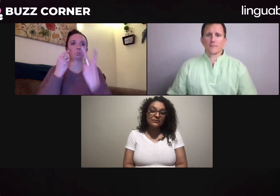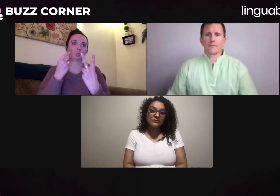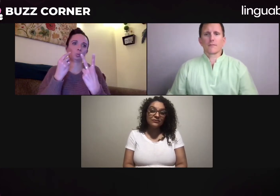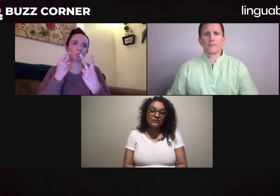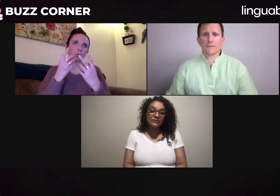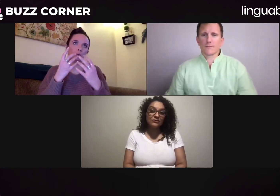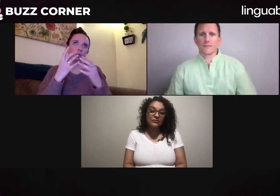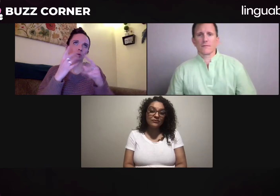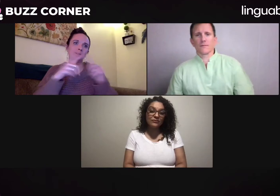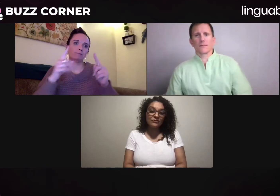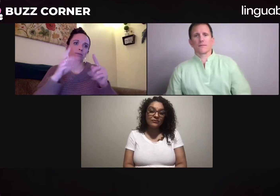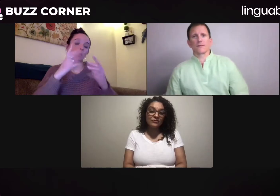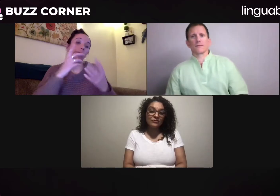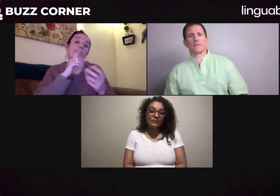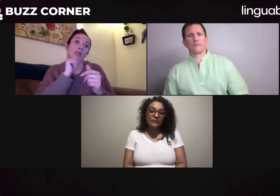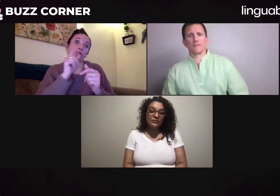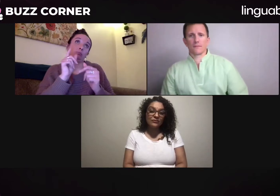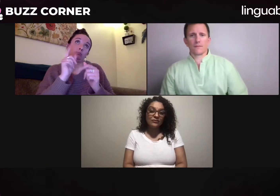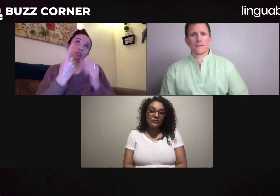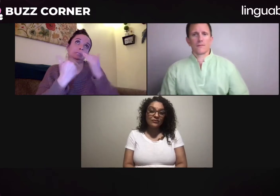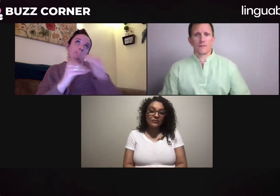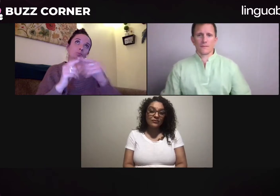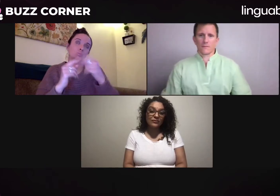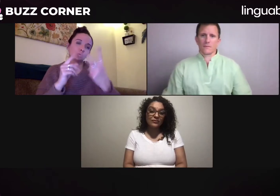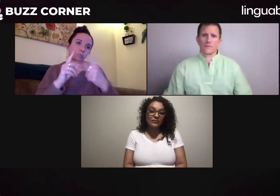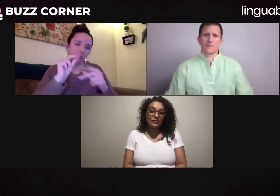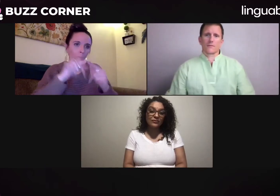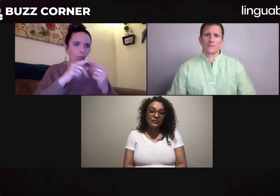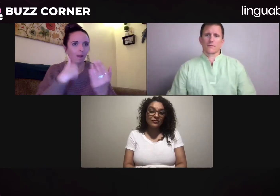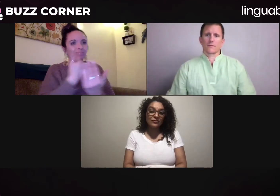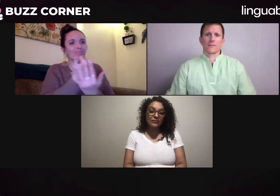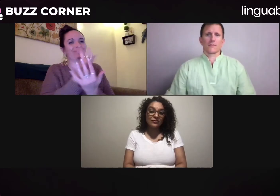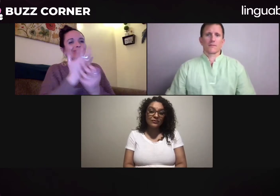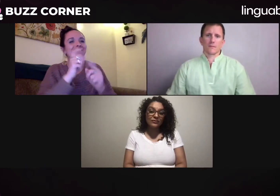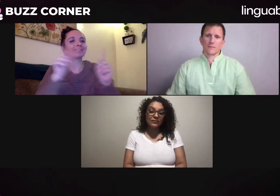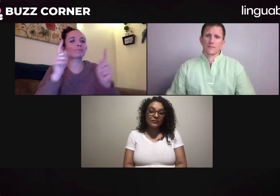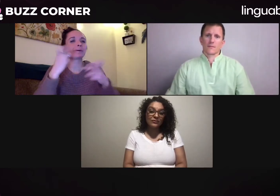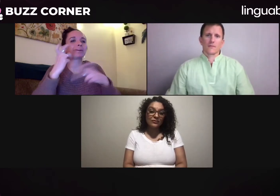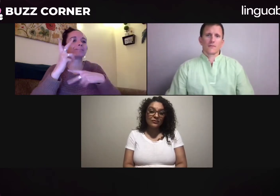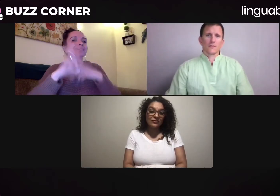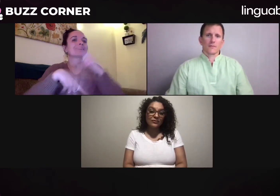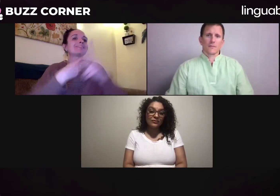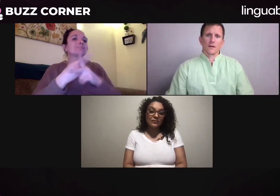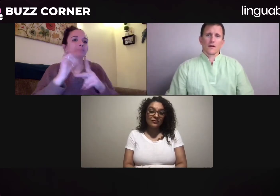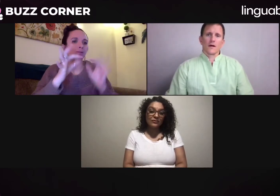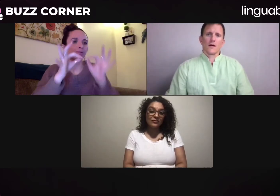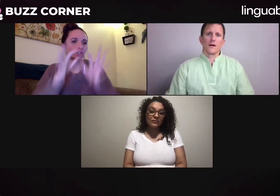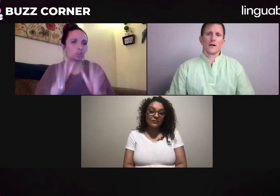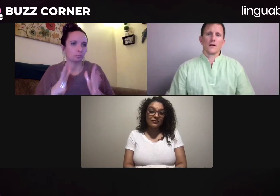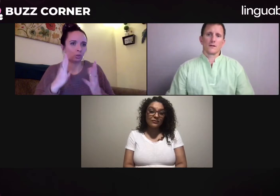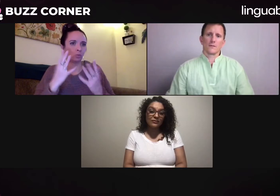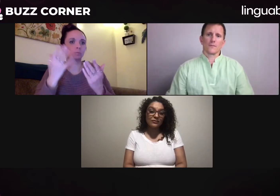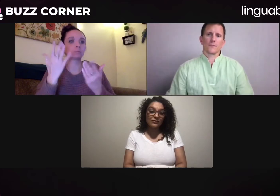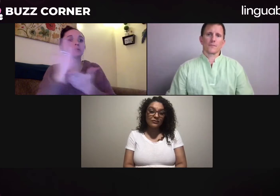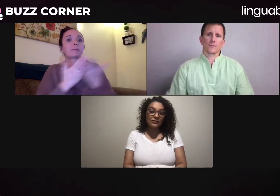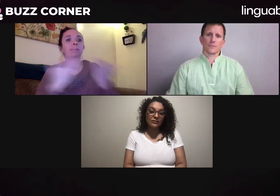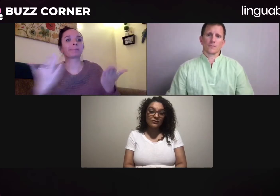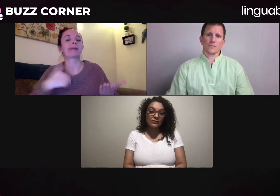I can think of at least two different types of interpreters.